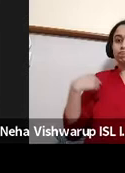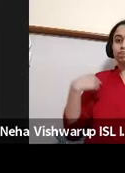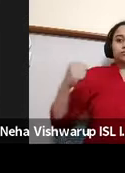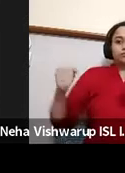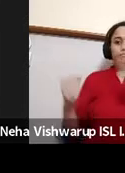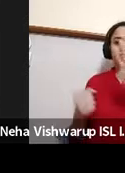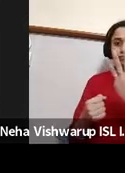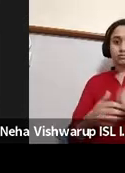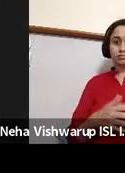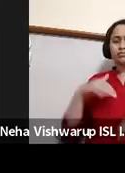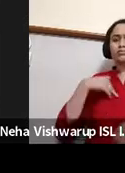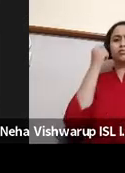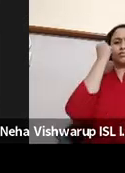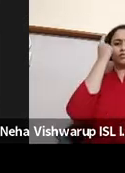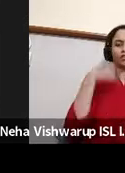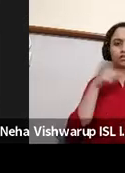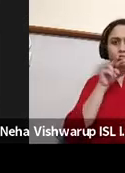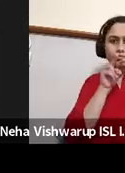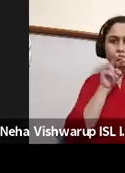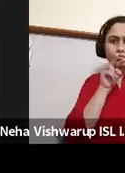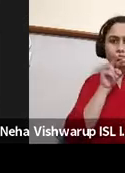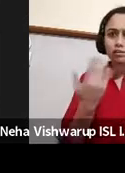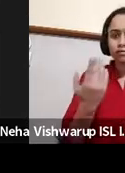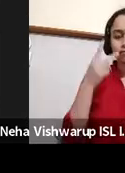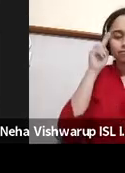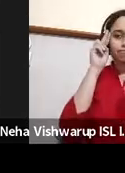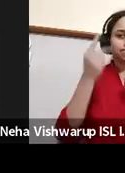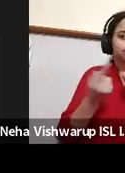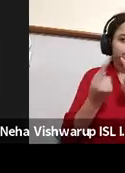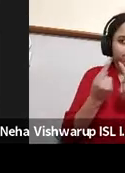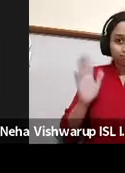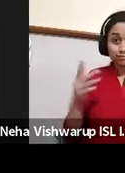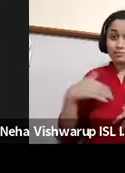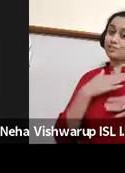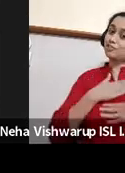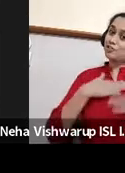my understanding of it is purely speculative but i just enjoy the sense of genuine friendship and